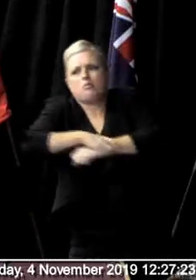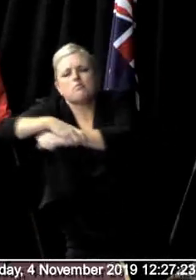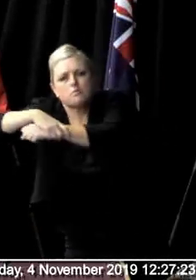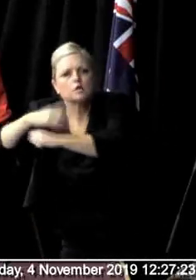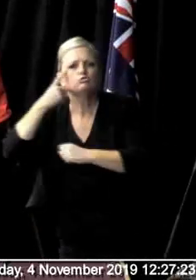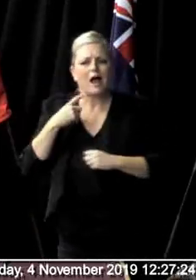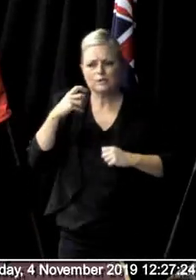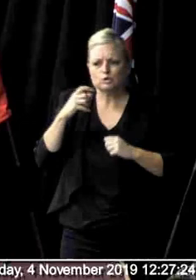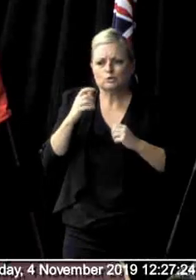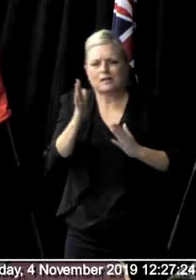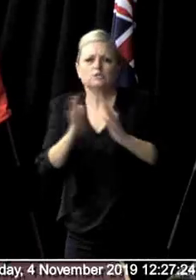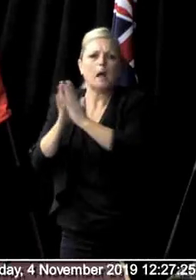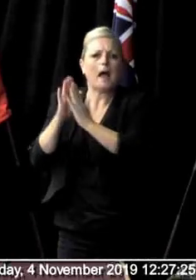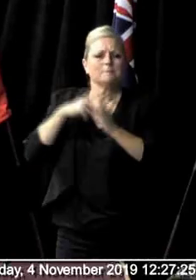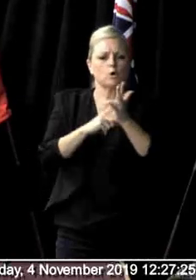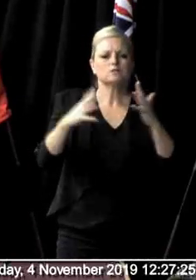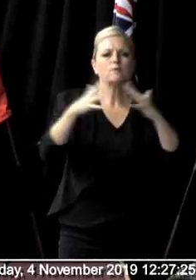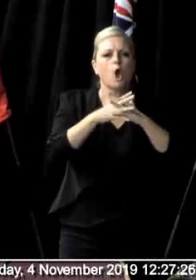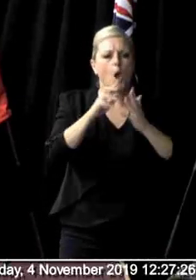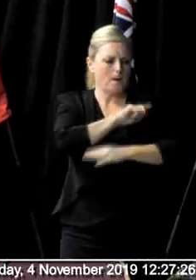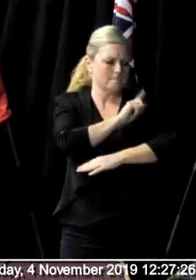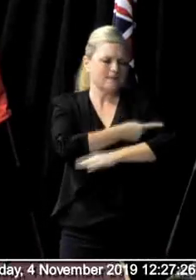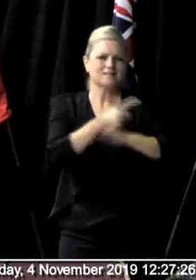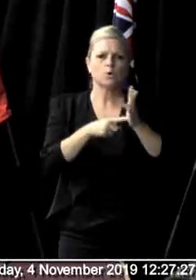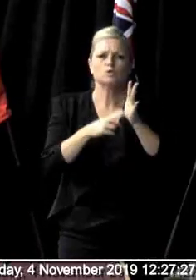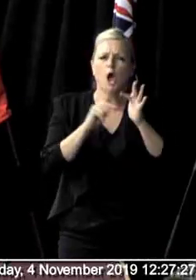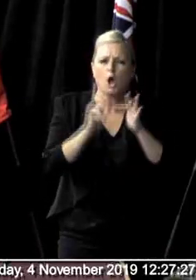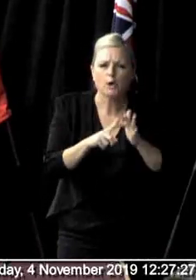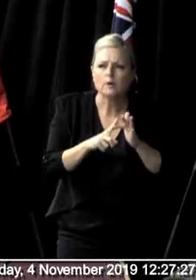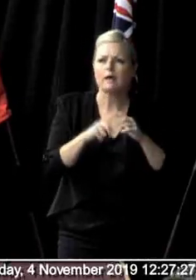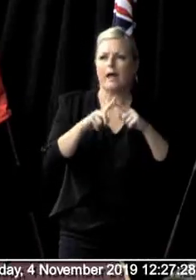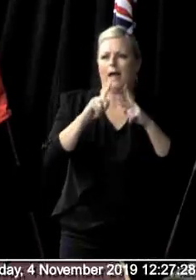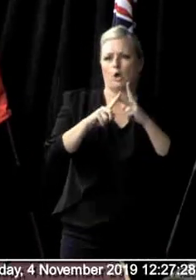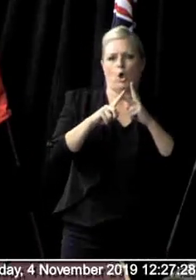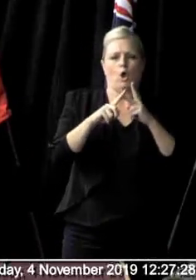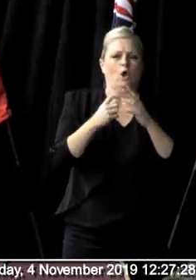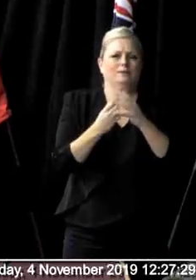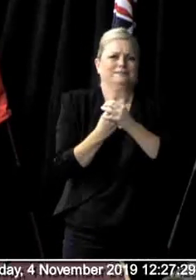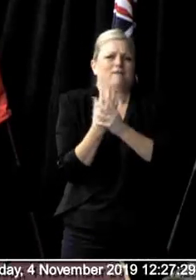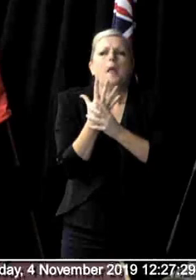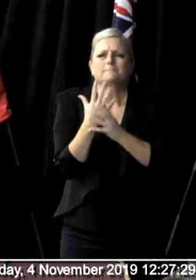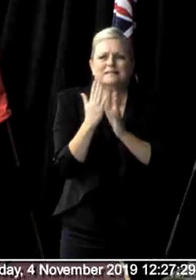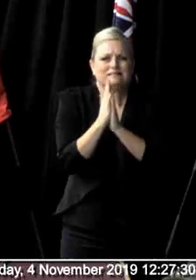Because of her low muscle tone and delayed development, her walking at that point